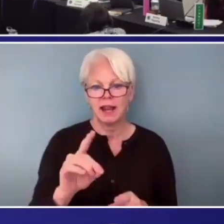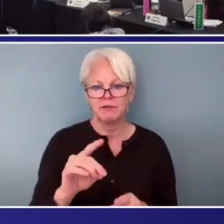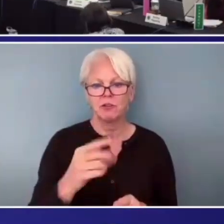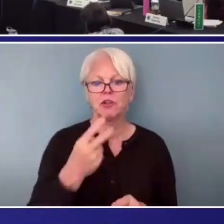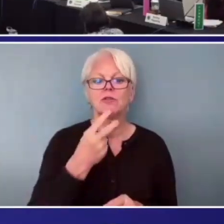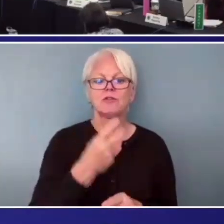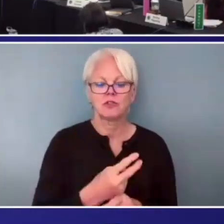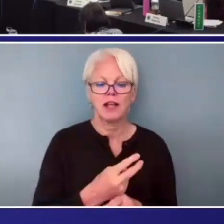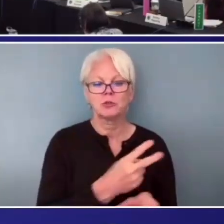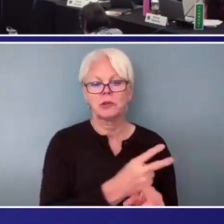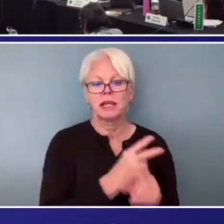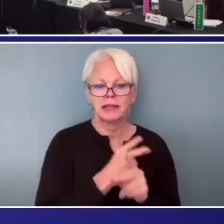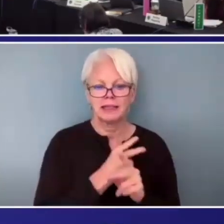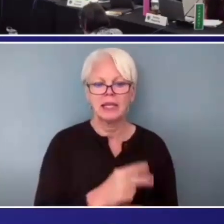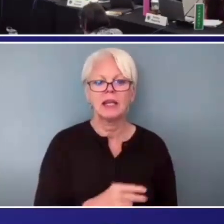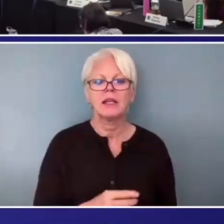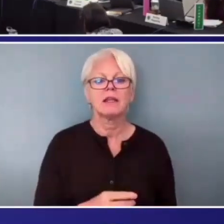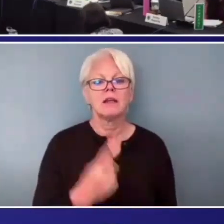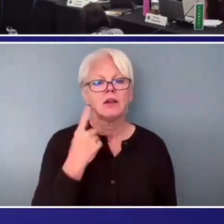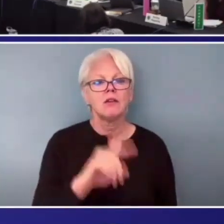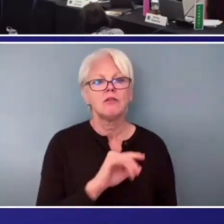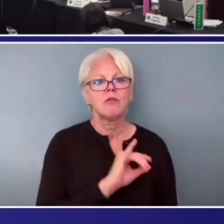Grad PLUS or Graduate Stafford Direct.